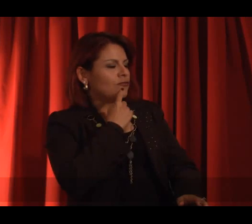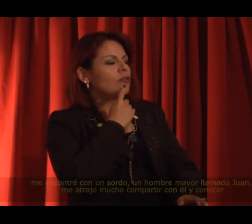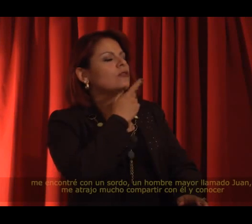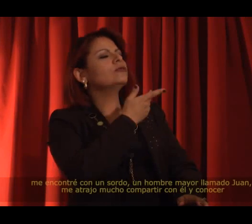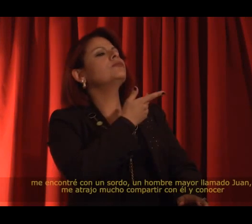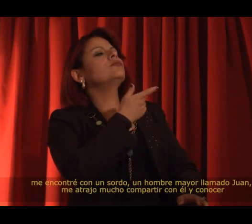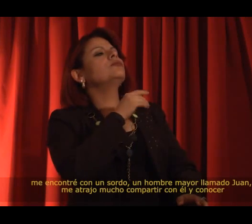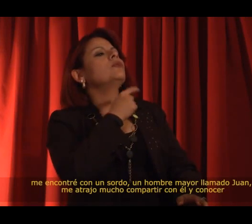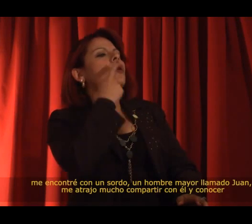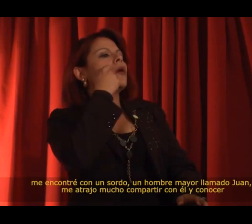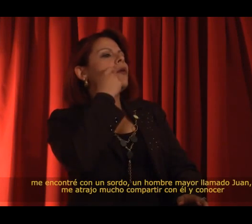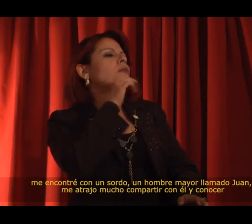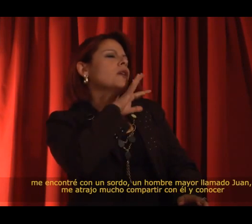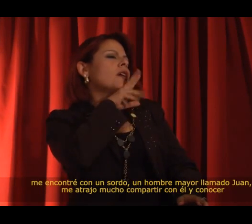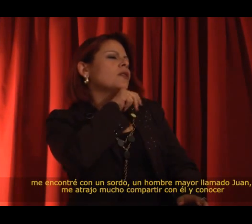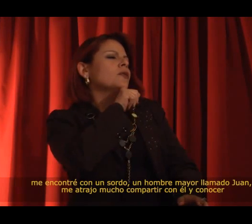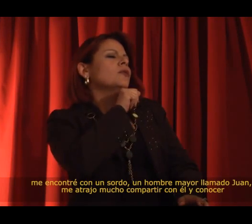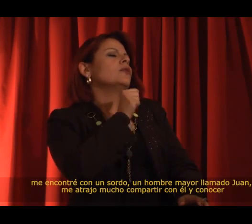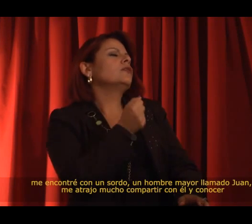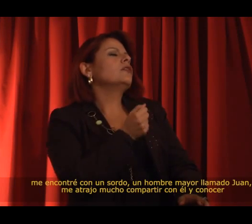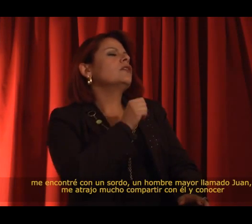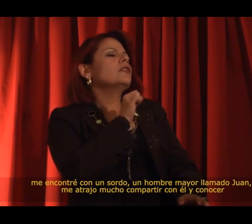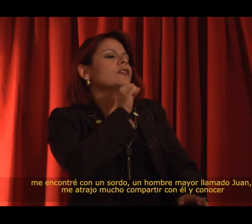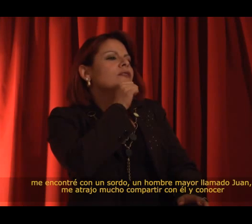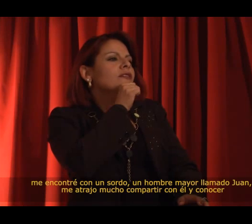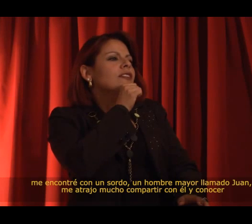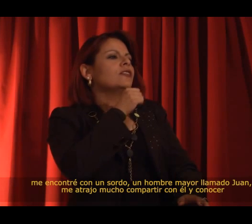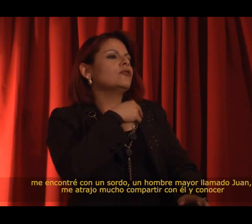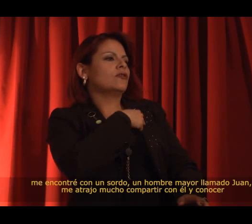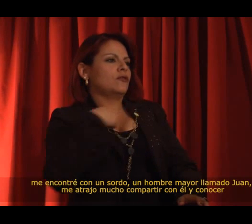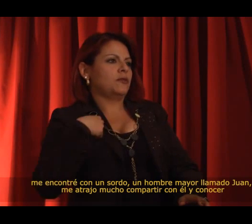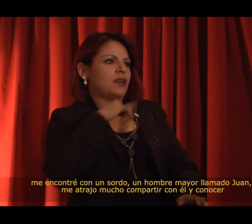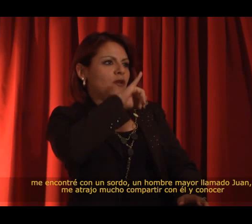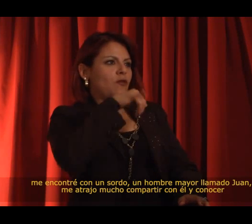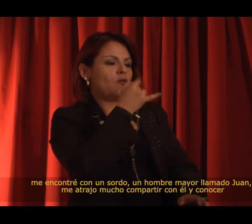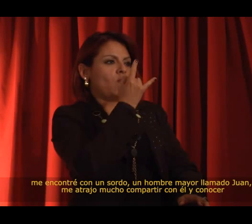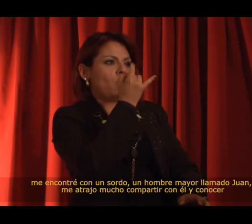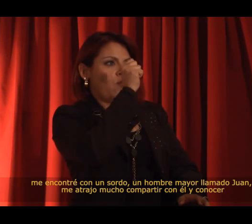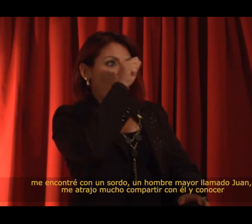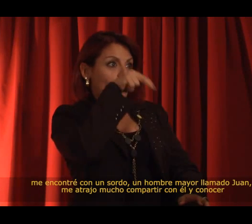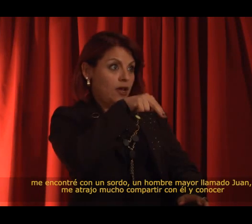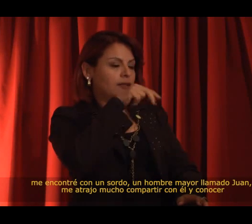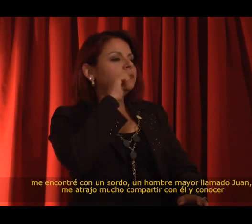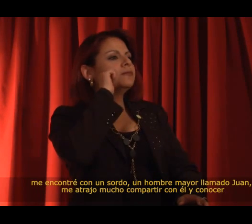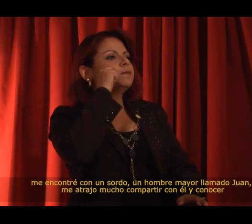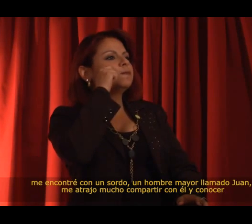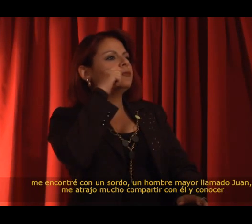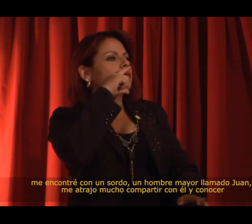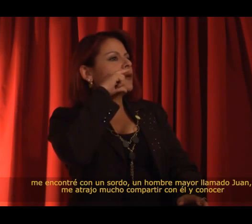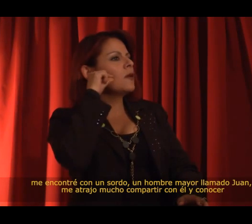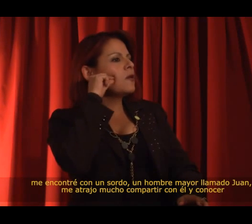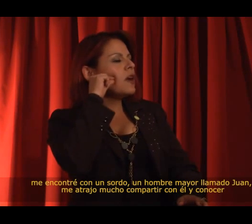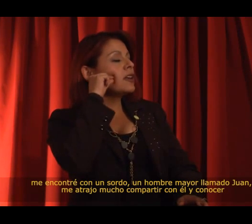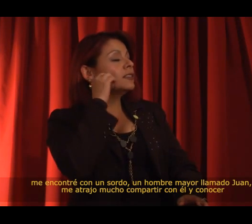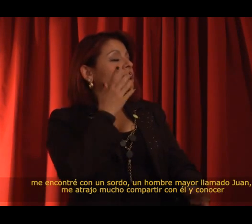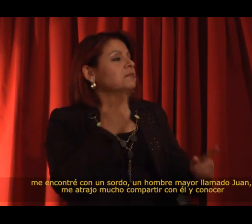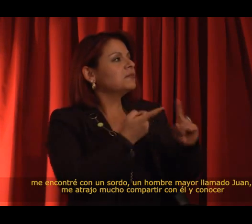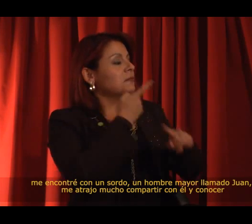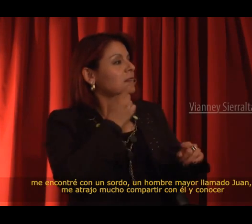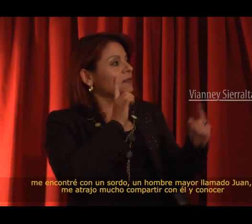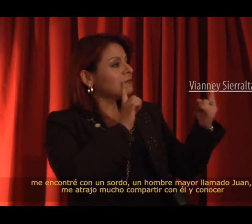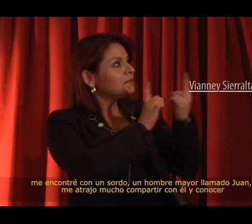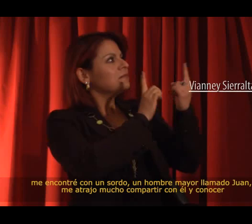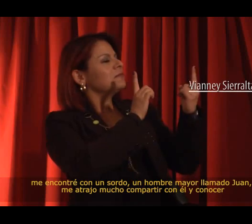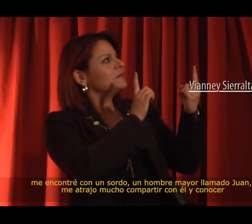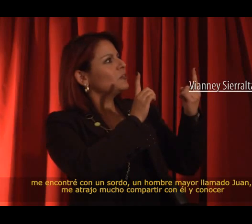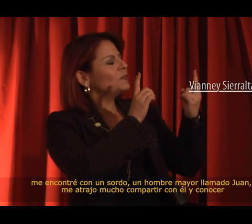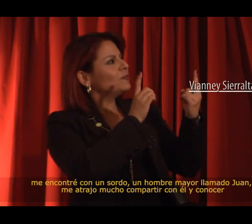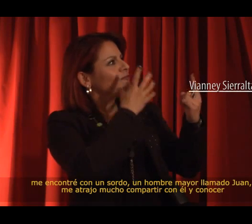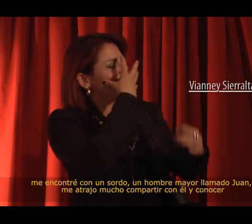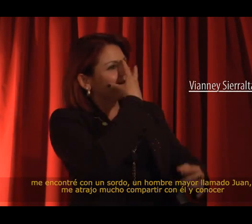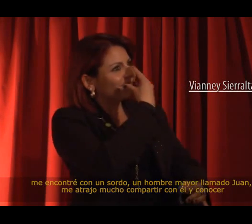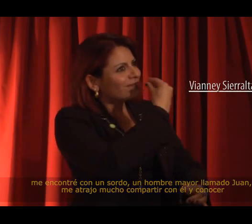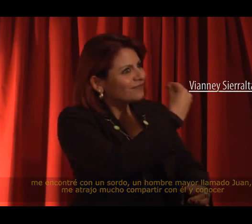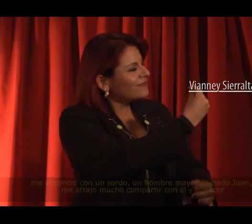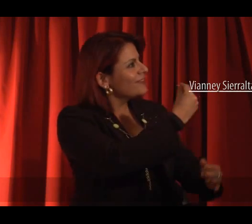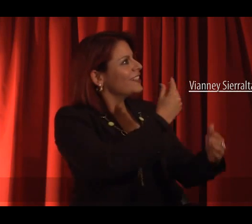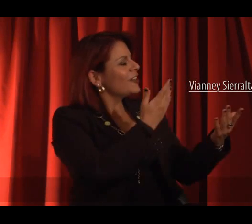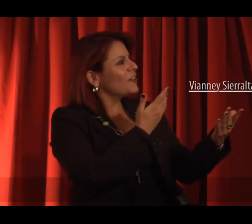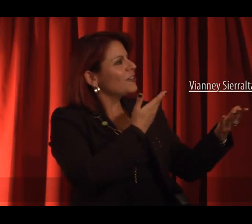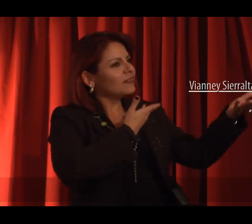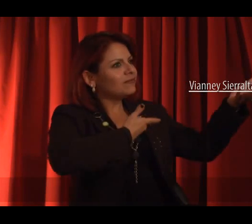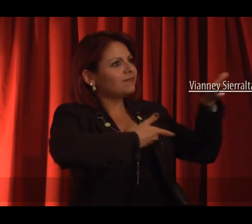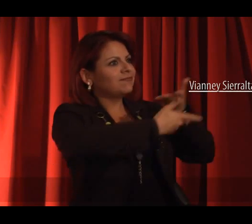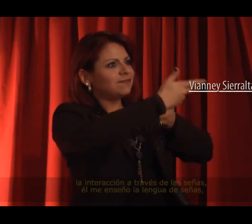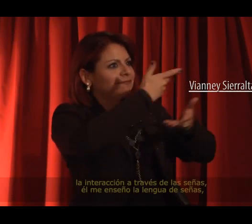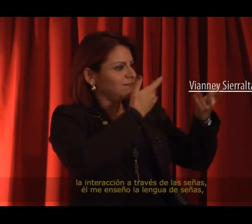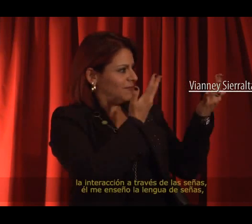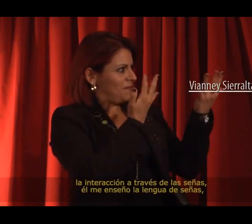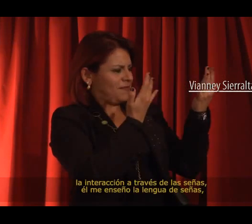Then, I met an older deaf man named Juan. I was so interested talking with him.